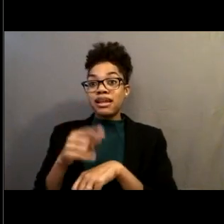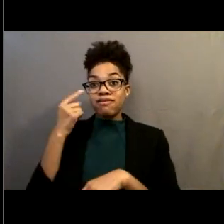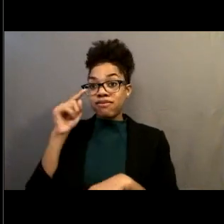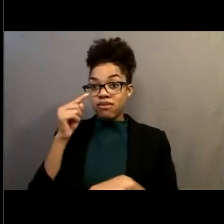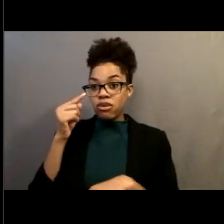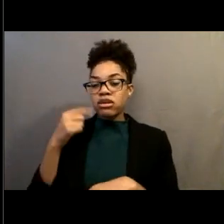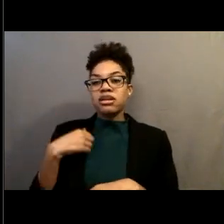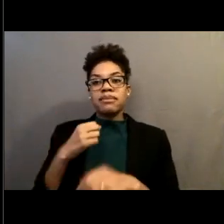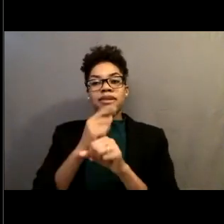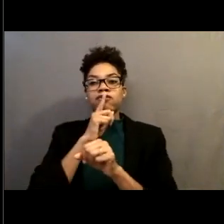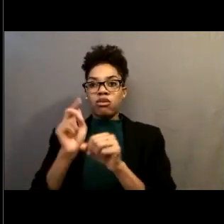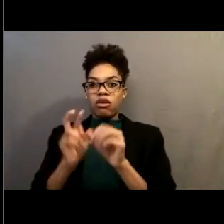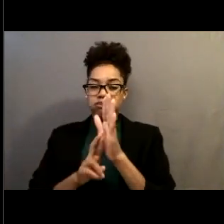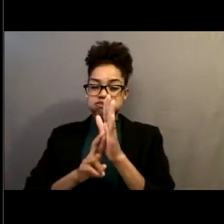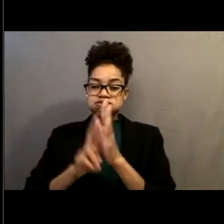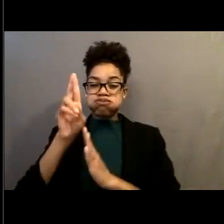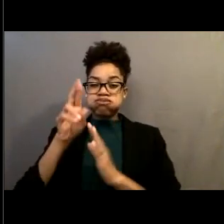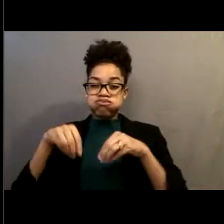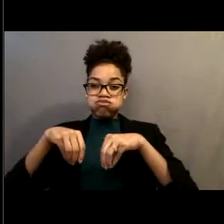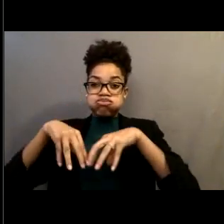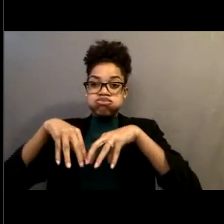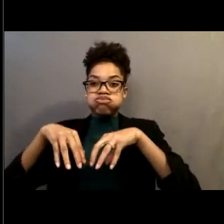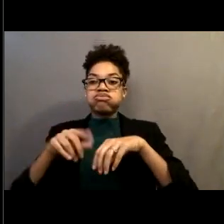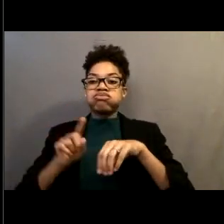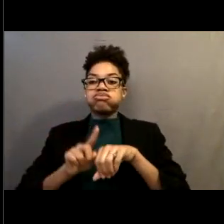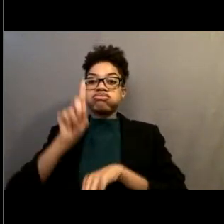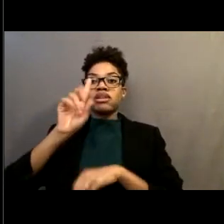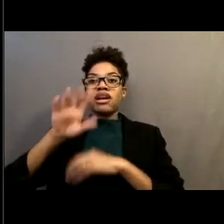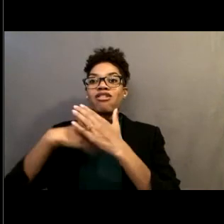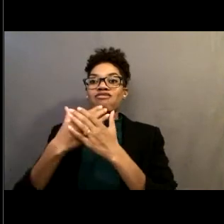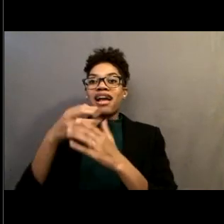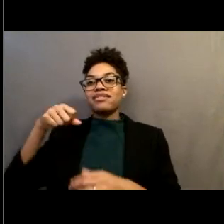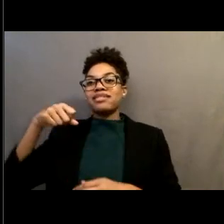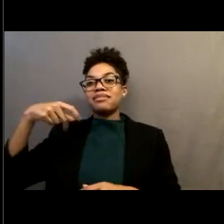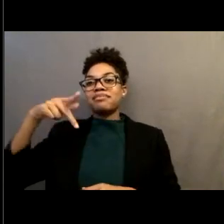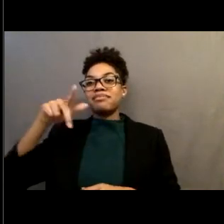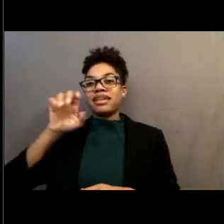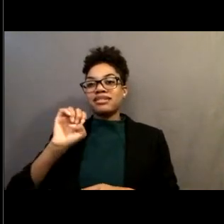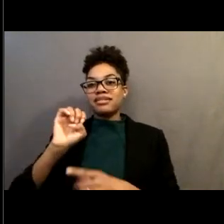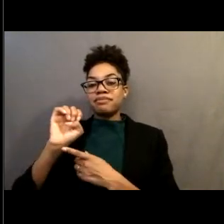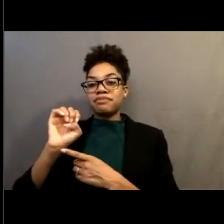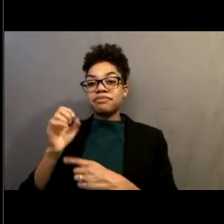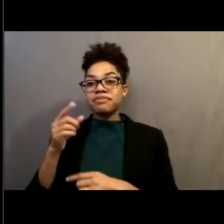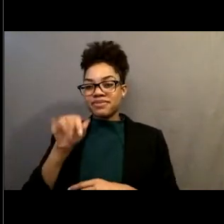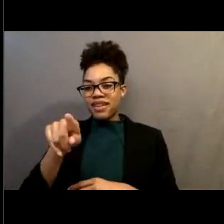And I'm going to, I'm going to zoom, I'm going to speed up just a little bit here. Okay, here's a little bit of an animation that will show.